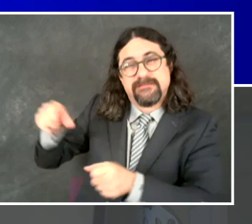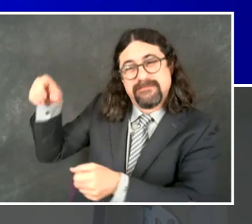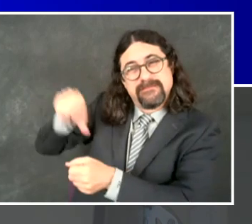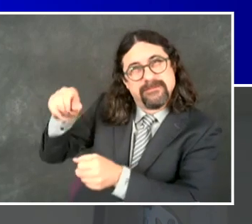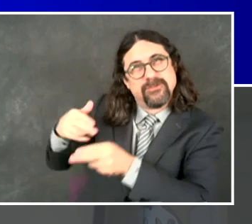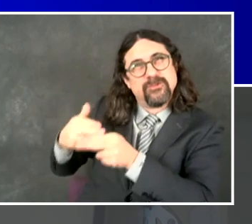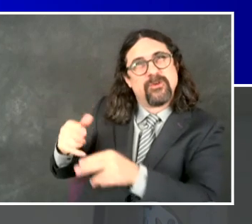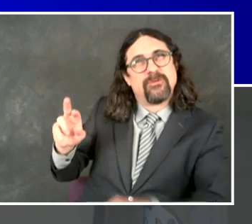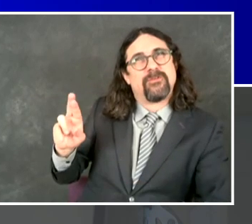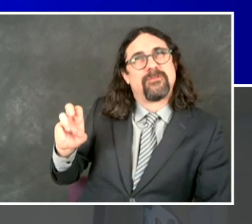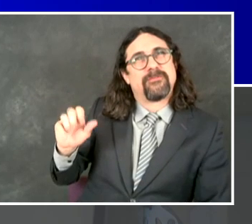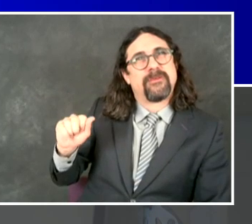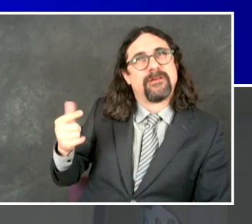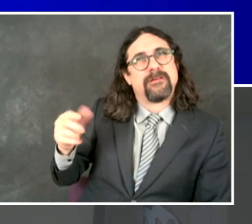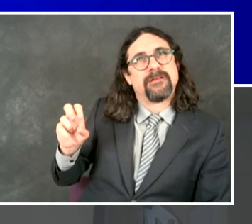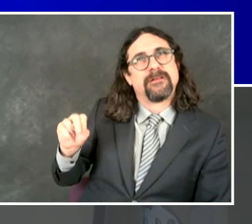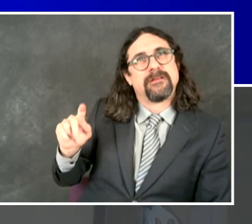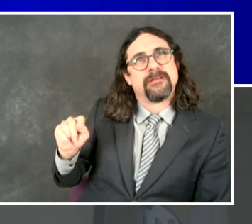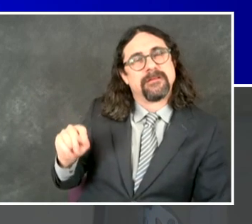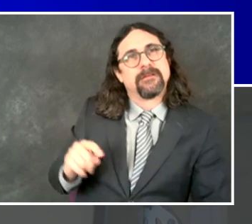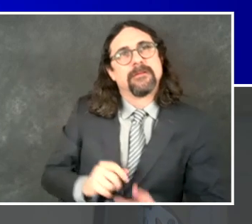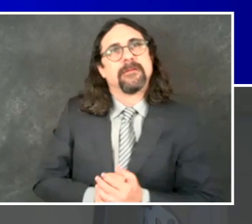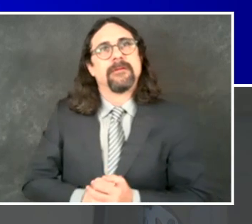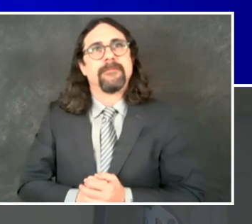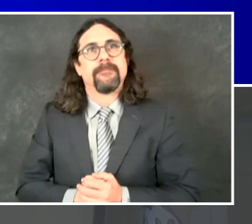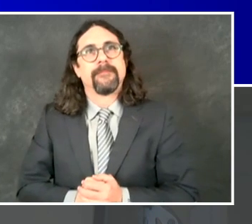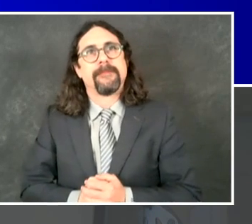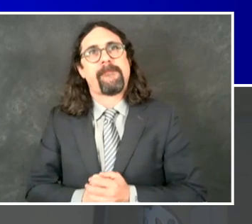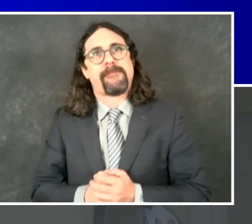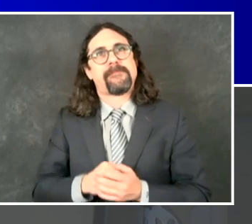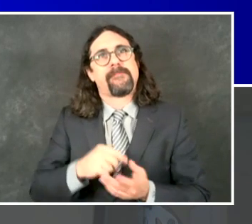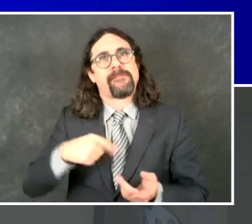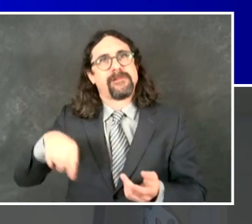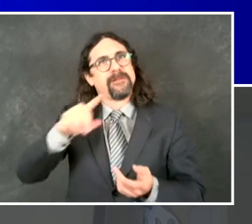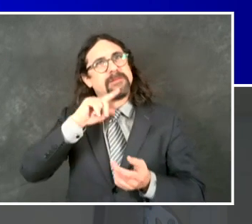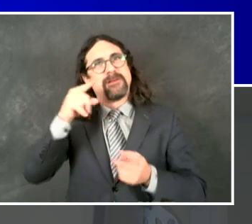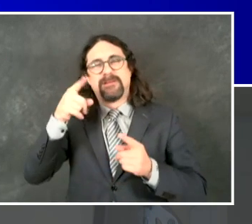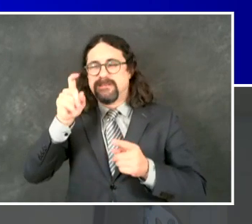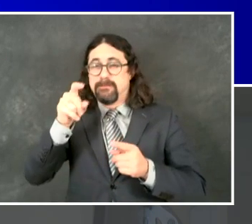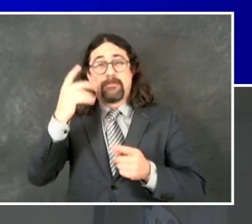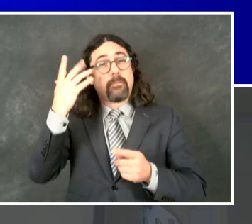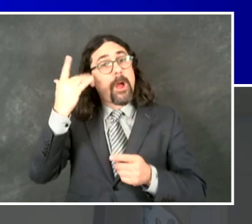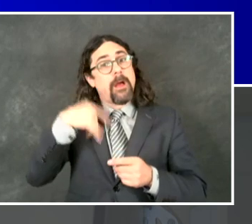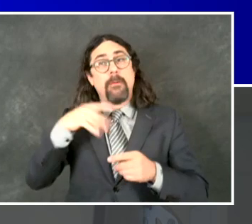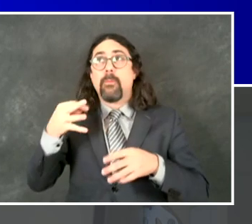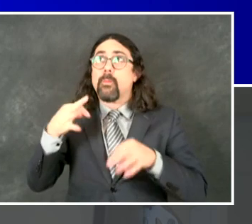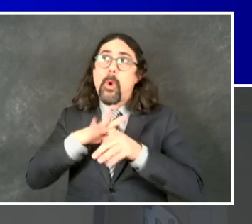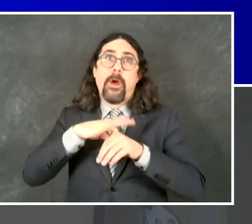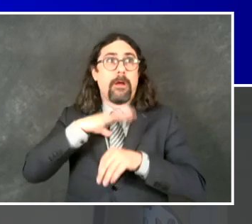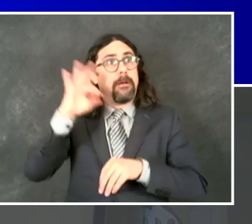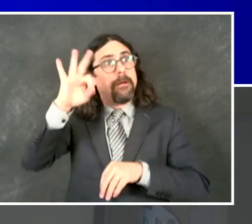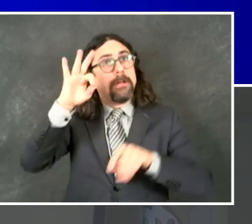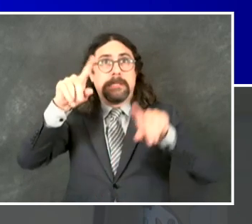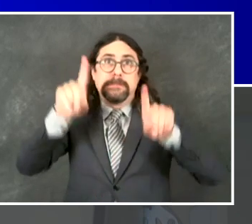MORE TESTS YOU ,DO THE FASTER YOU MOVE TOWARD LOW LEVEL TRANSMISSION OF THIS DISEASE. IT ALL STARTS TO